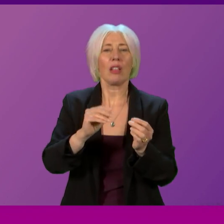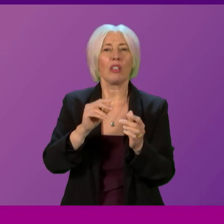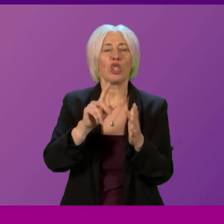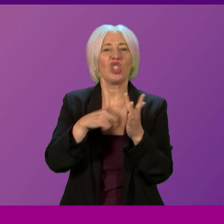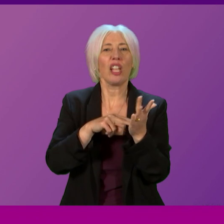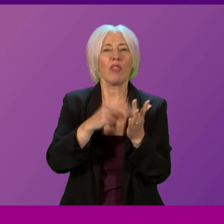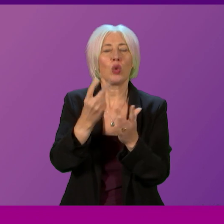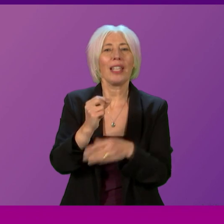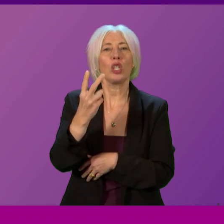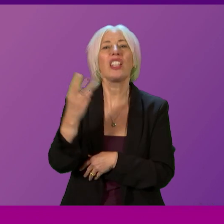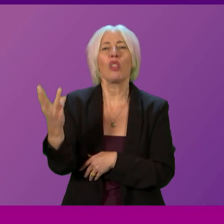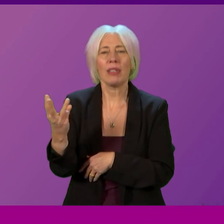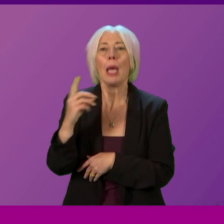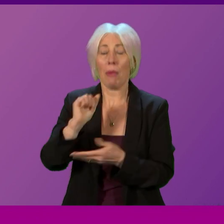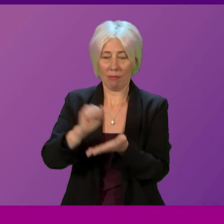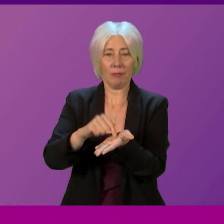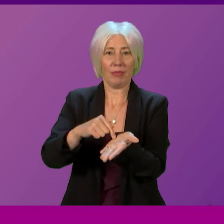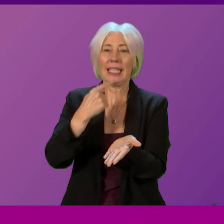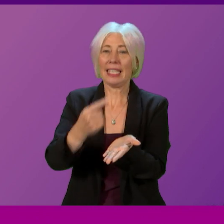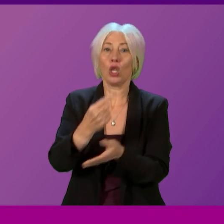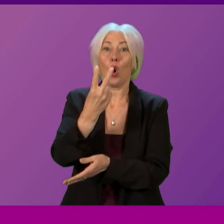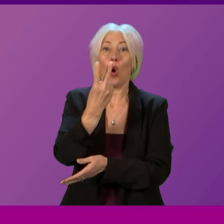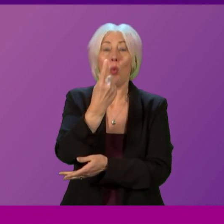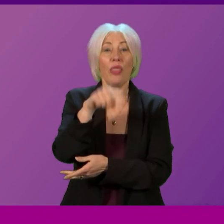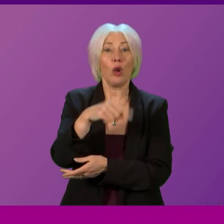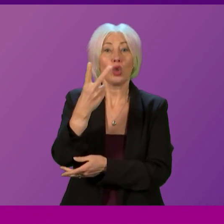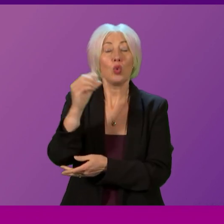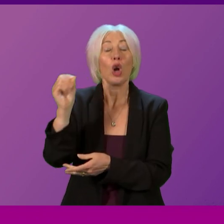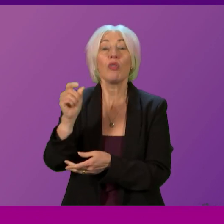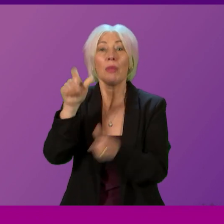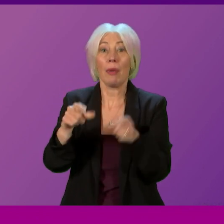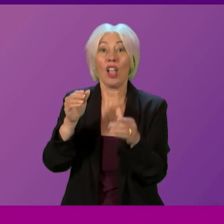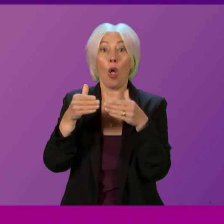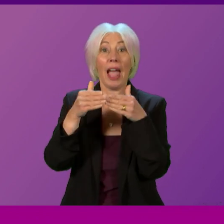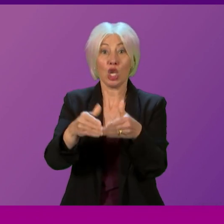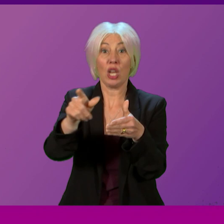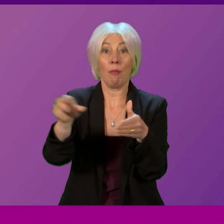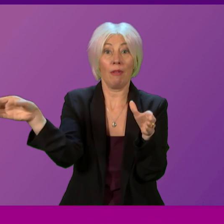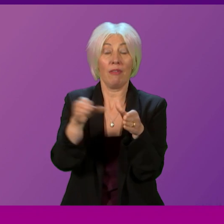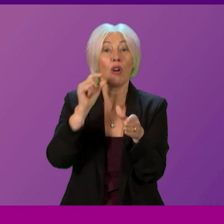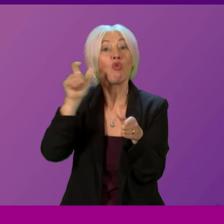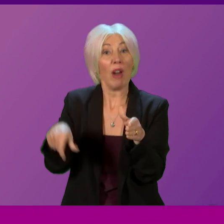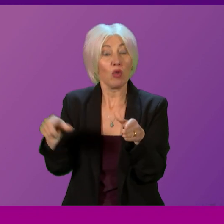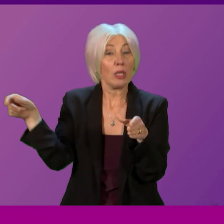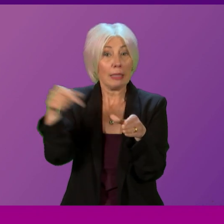Figures that have been published by the Scottish Government show that more than 1,200 people are currently on the ship, so how will the Scottish Government ensure that the capacity